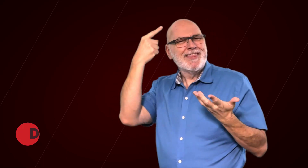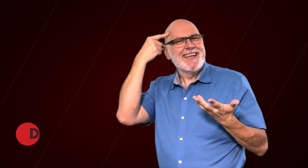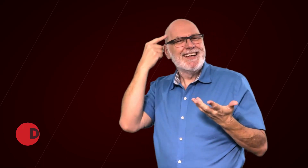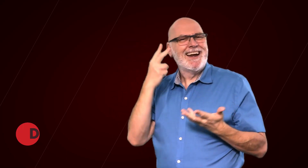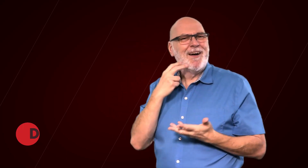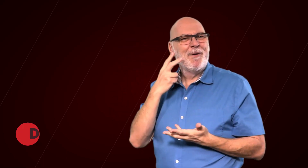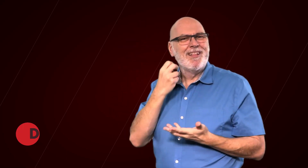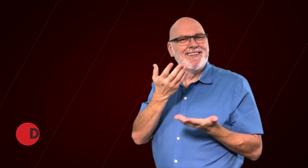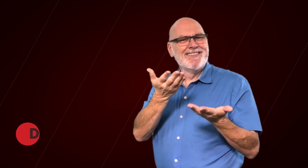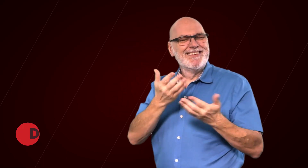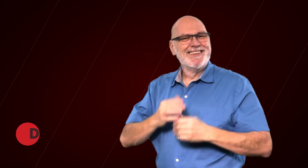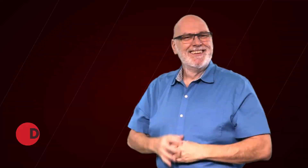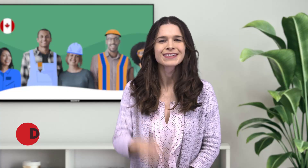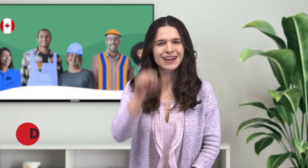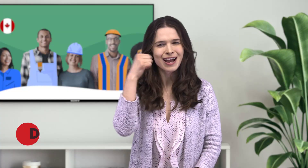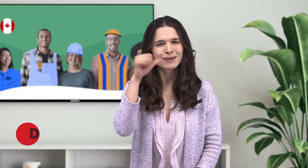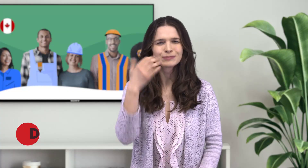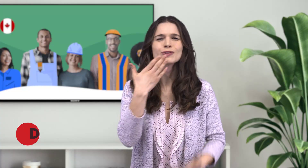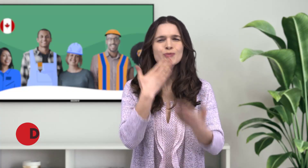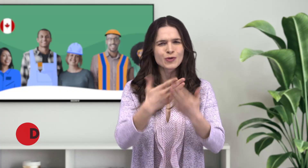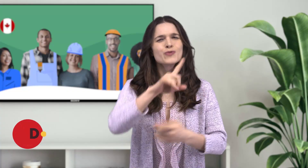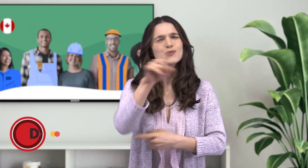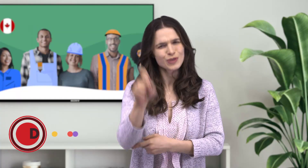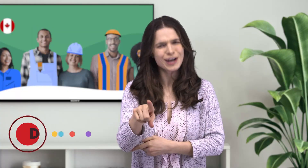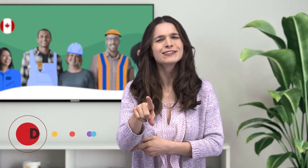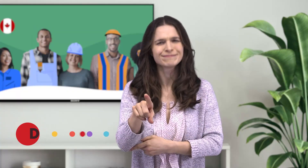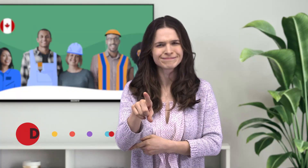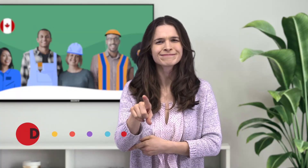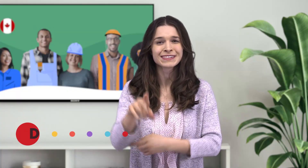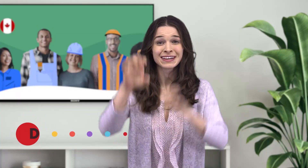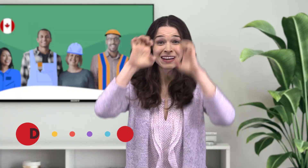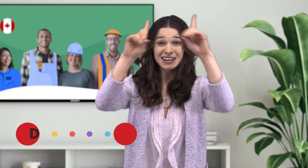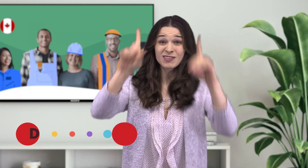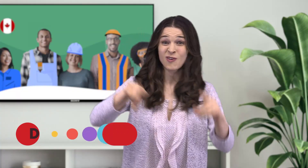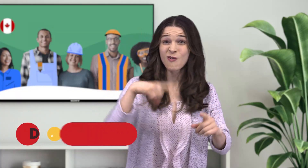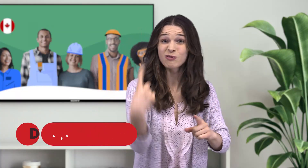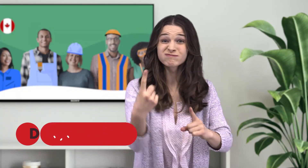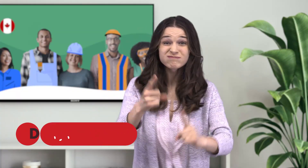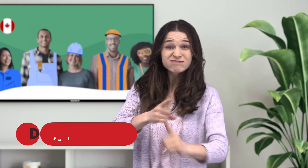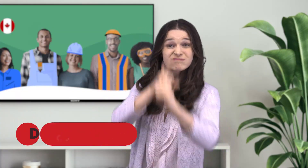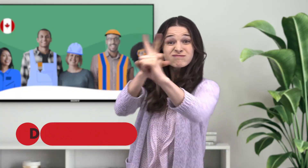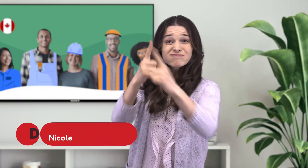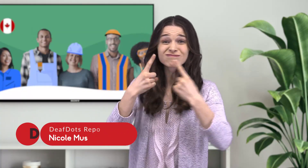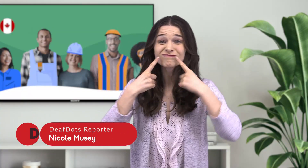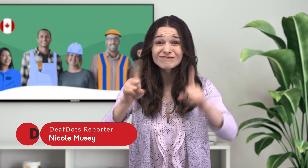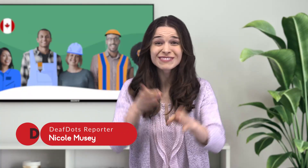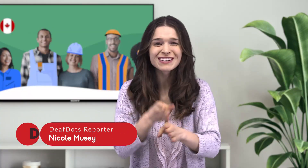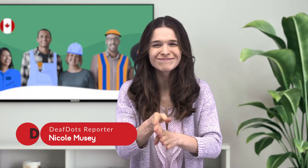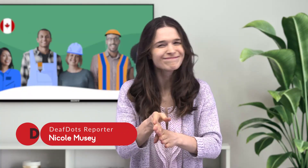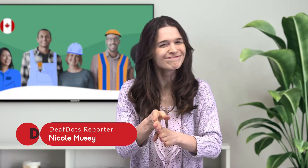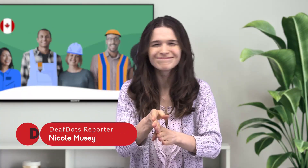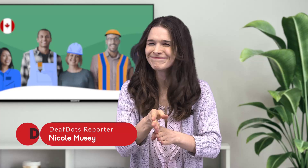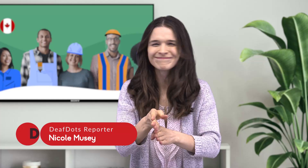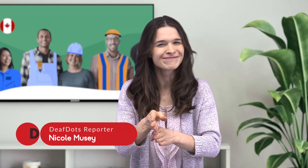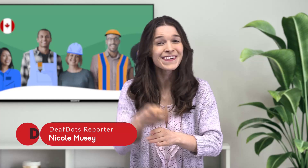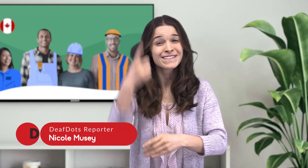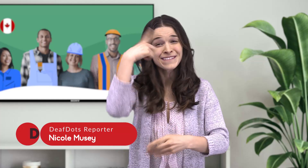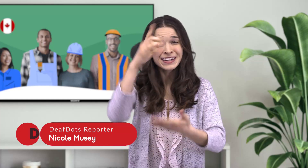What do you think about that, Nicole? Good question, Anselmo. Education is not the only path to a successful career,